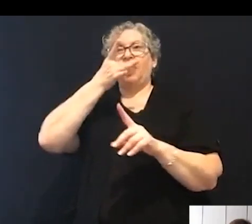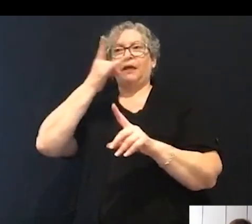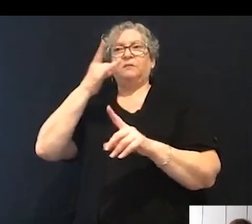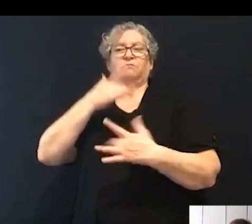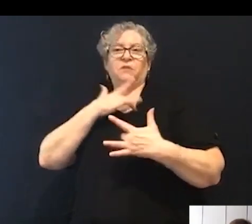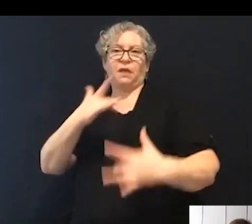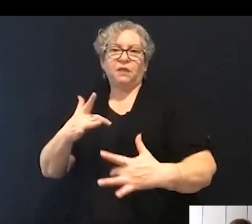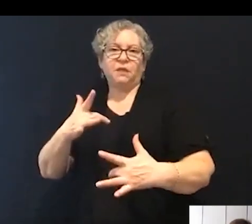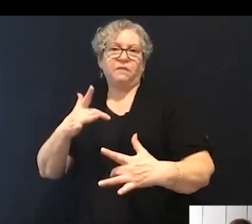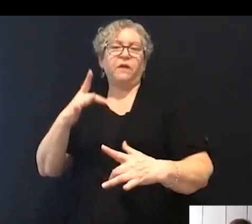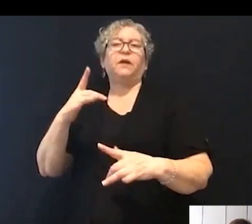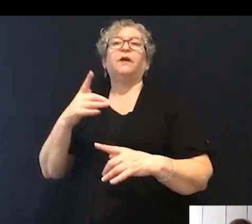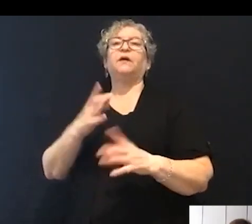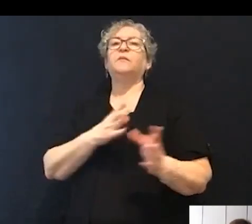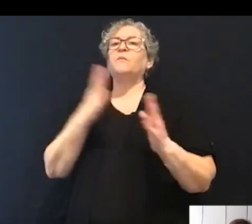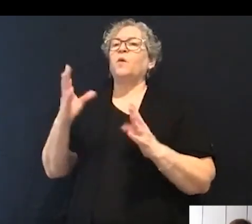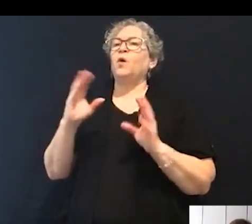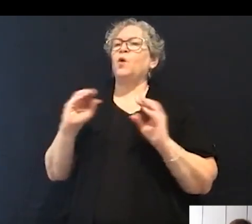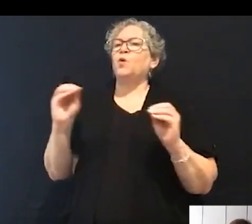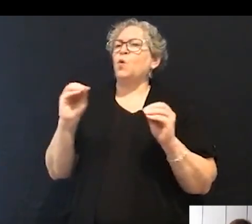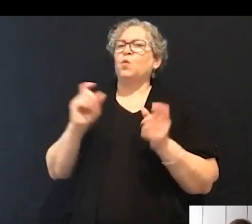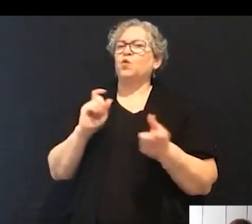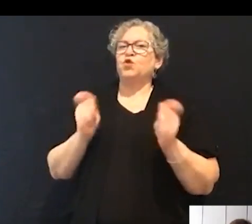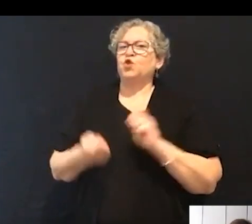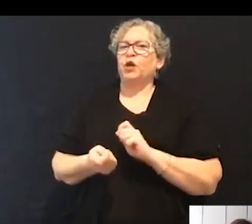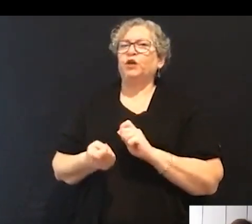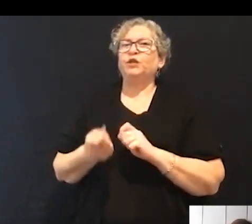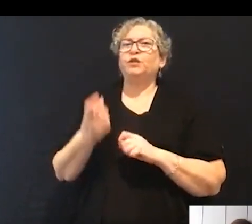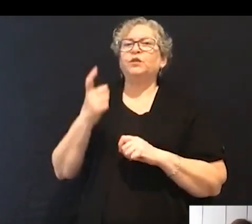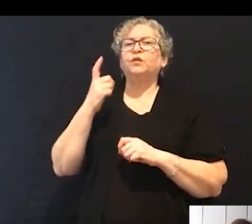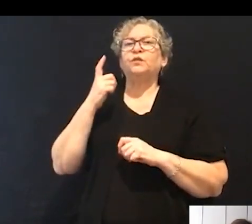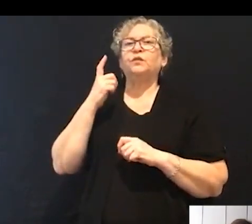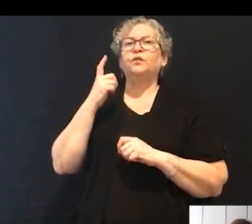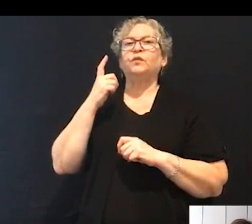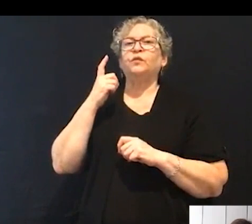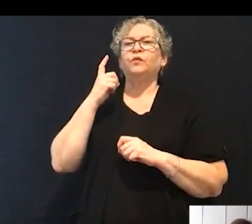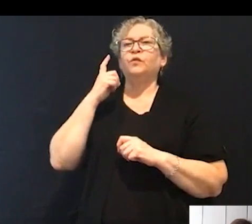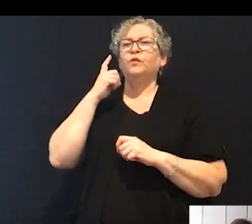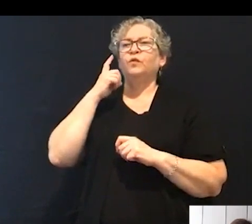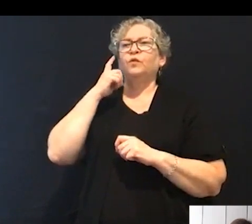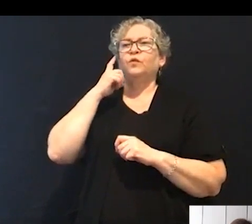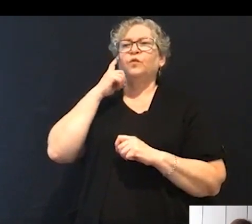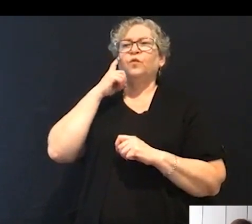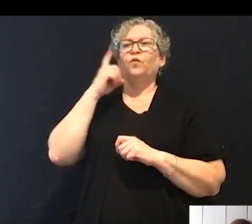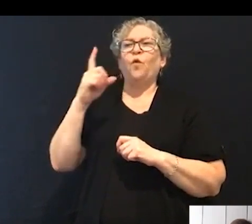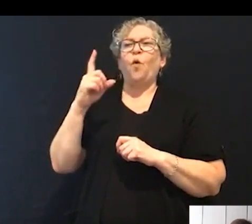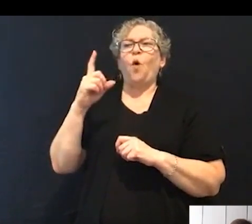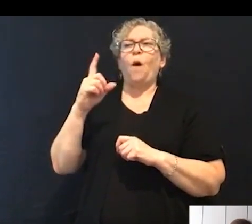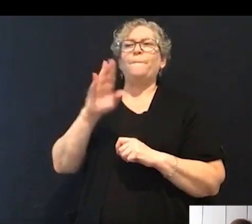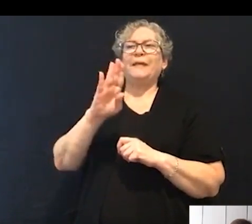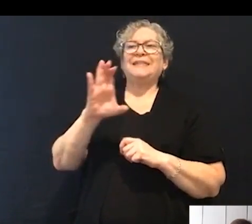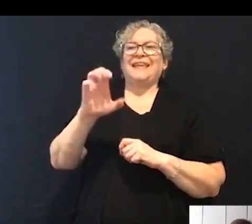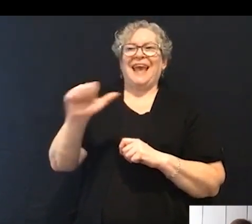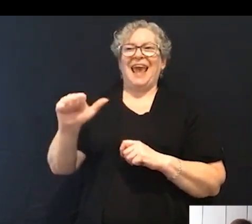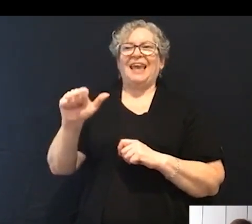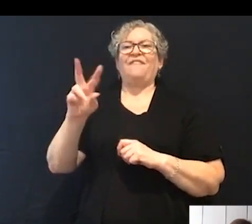There was no change in the BCVA. The BCVA was stable. And Responder Two was much more advanced.